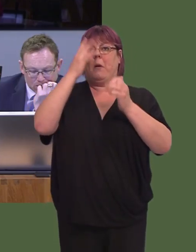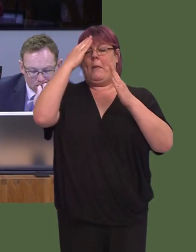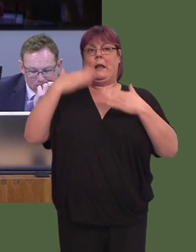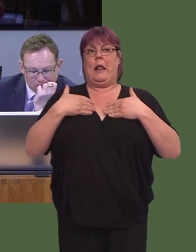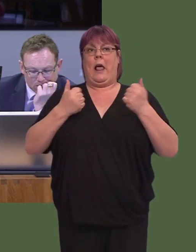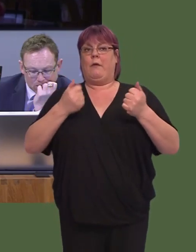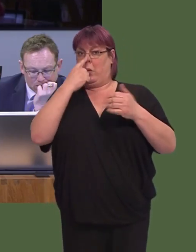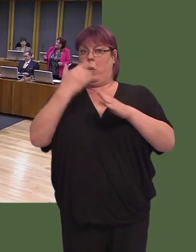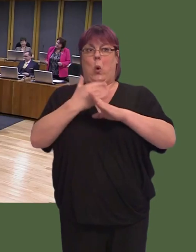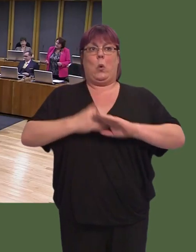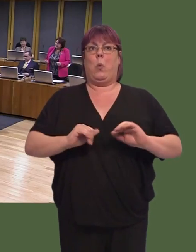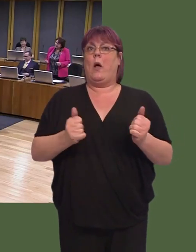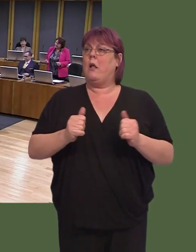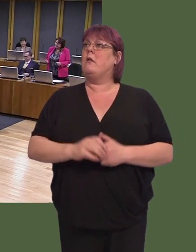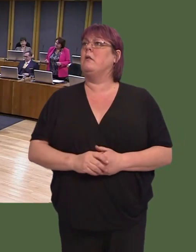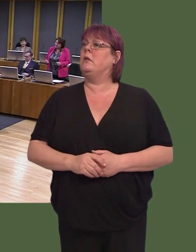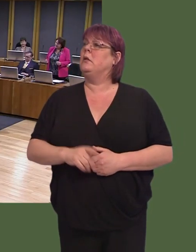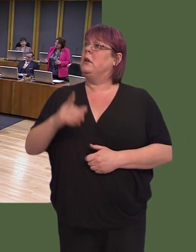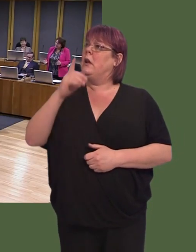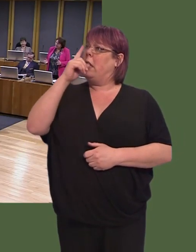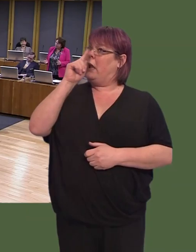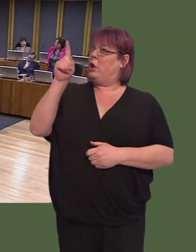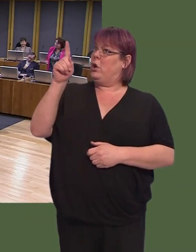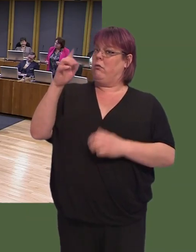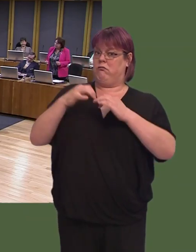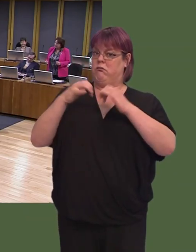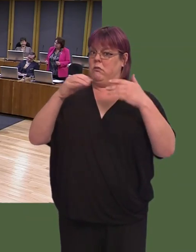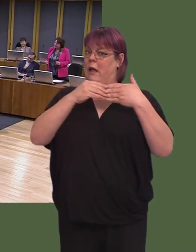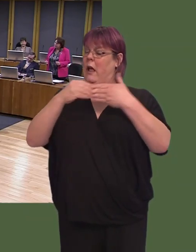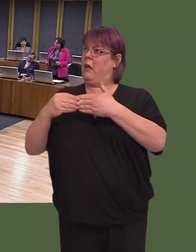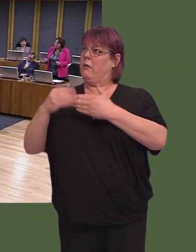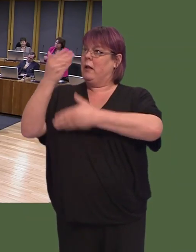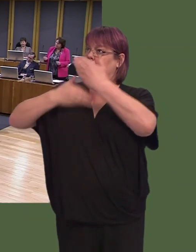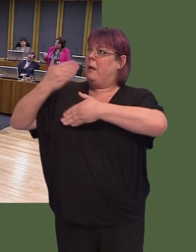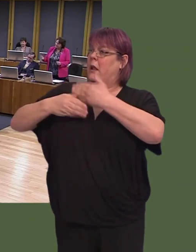Can you please, leader of the house, perhaps outline what the Welsh Government can do to